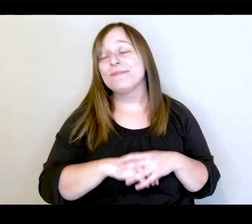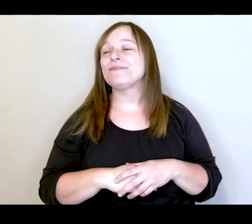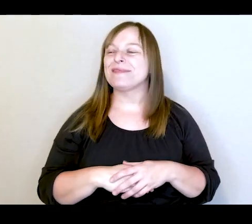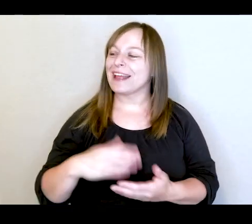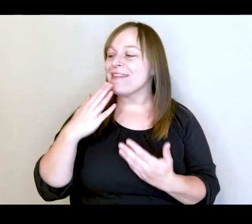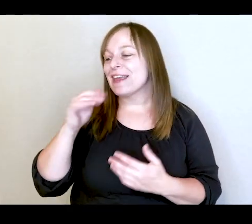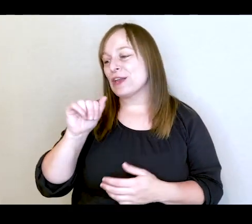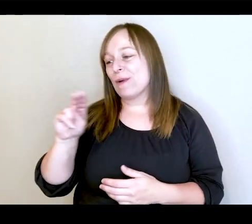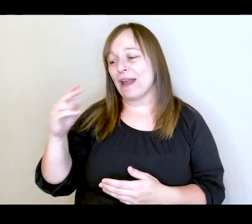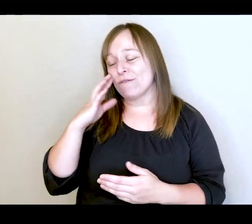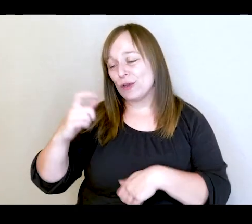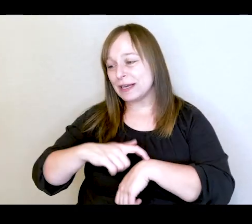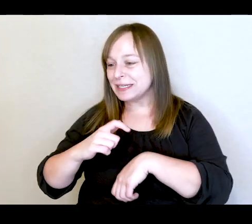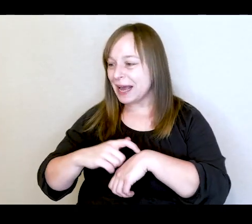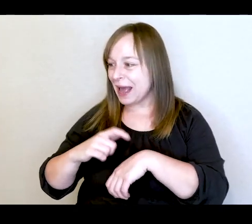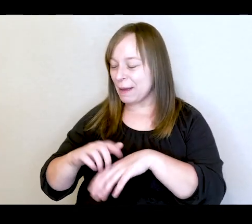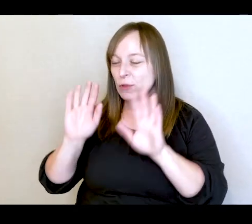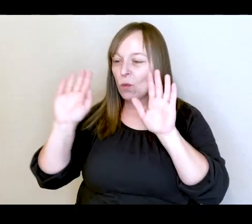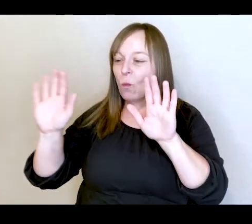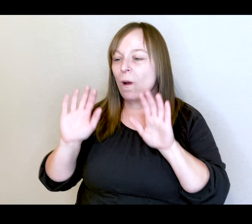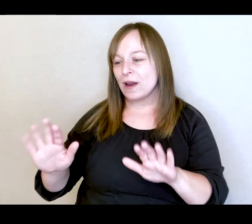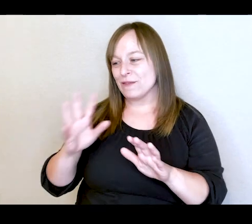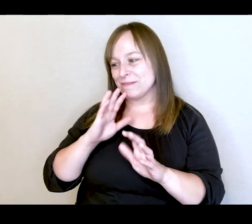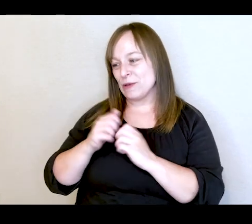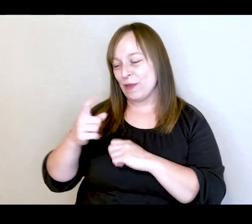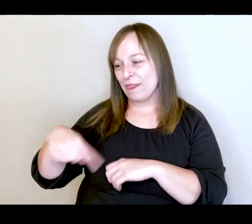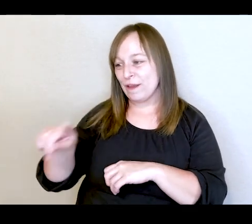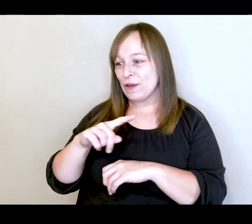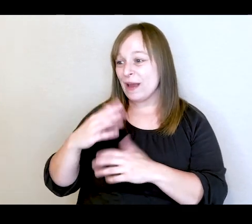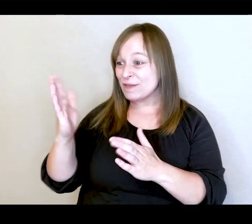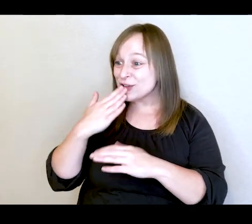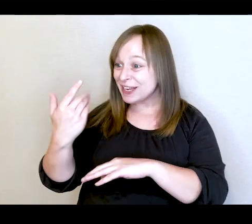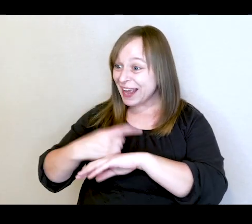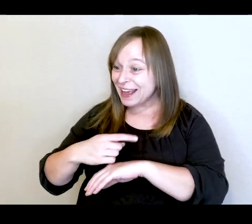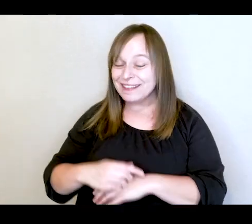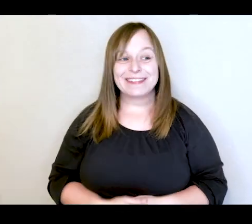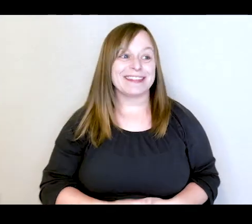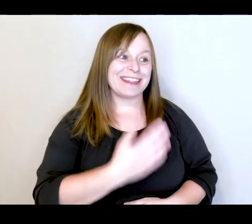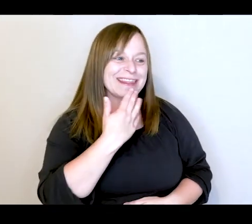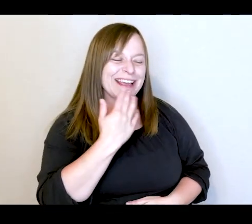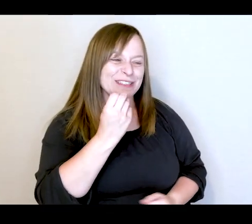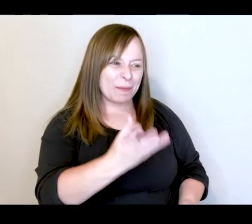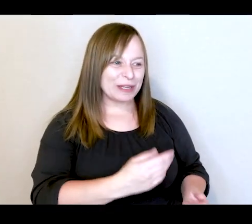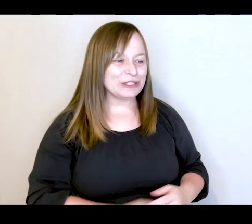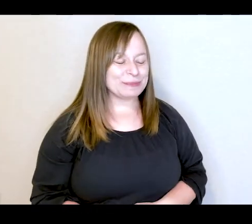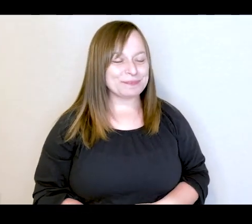K: Anne, thank you so much for your time today. It has been wonderful speaking with you. Have a great day. Thank you so much.